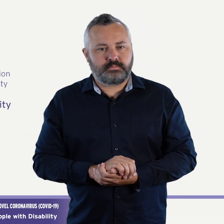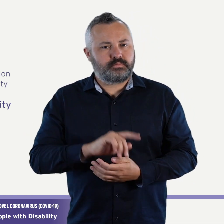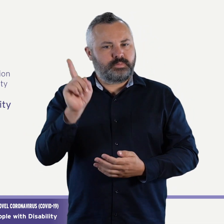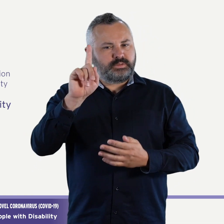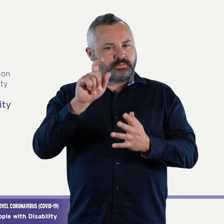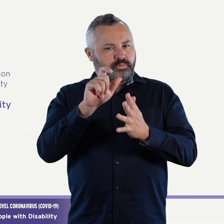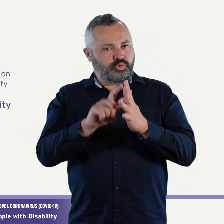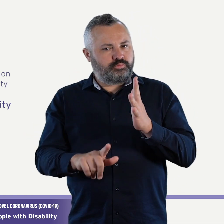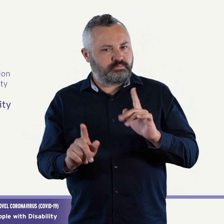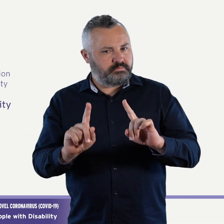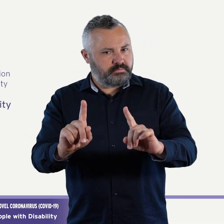What can we do?